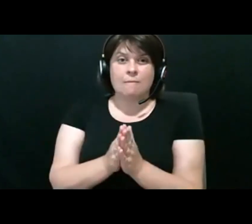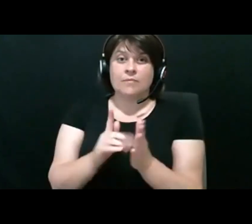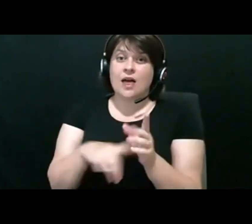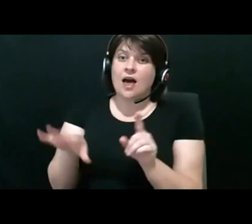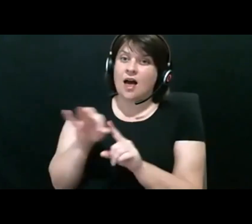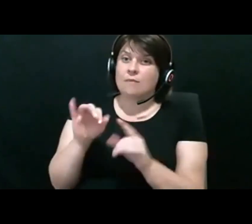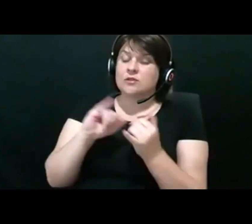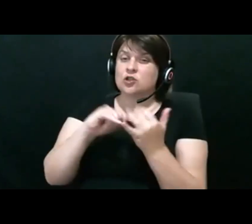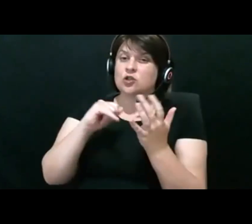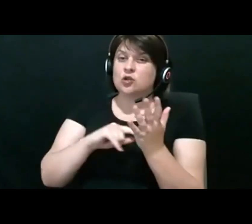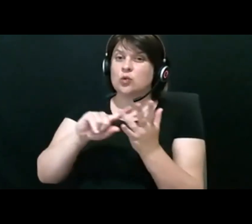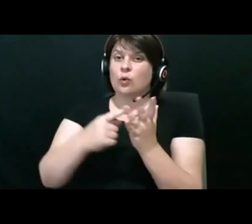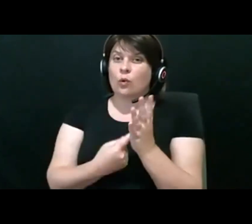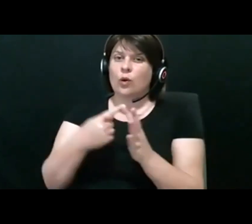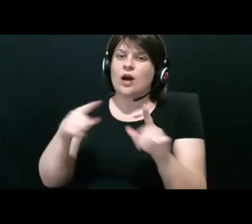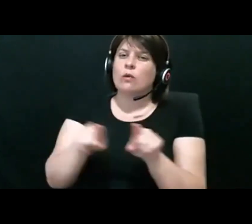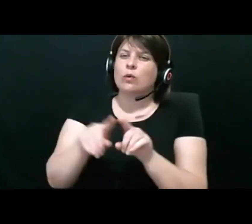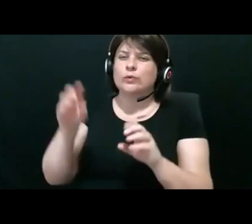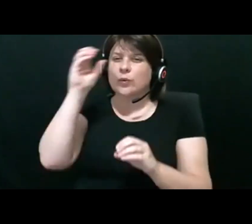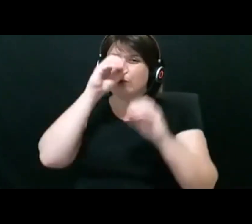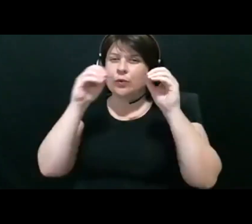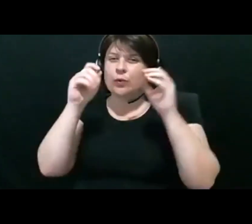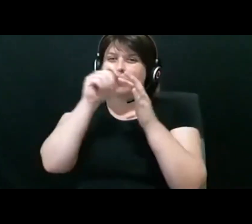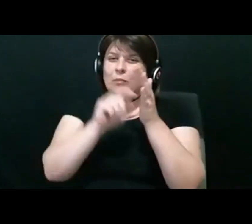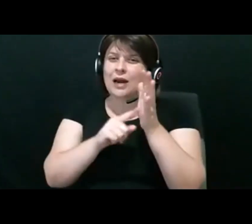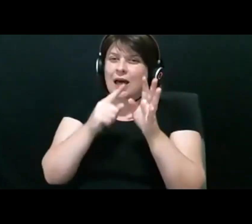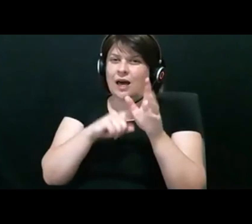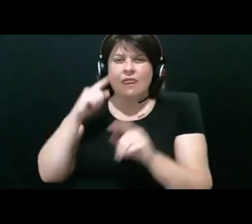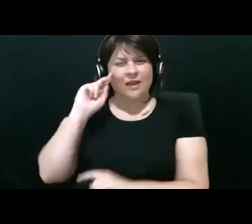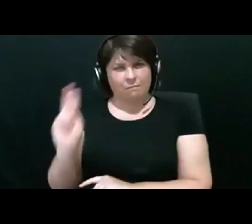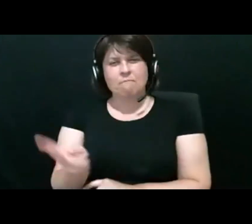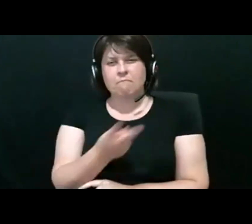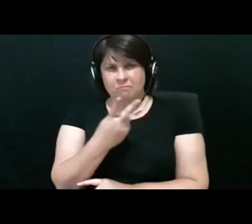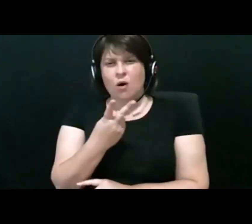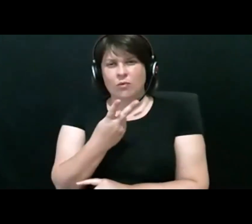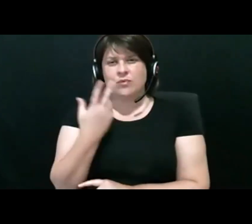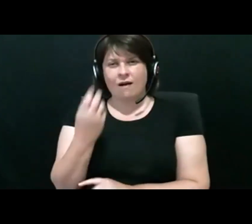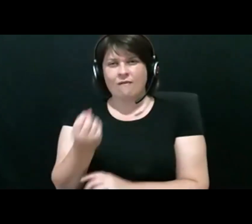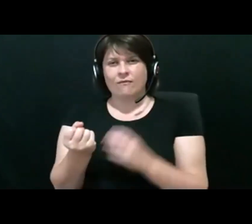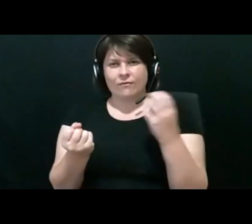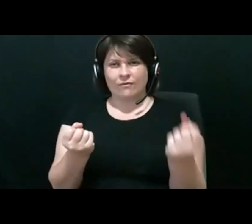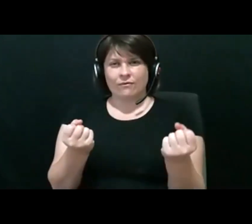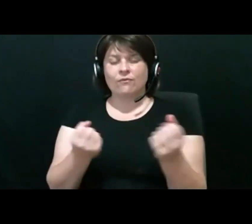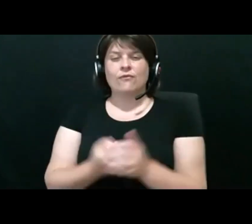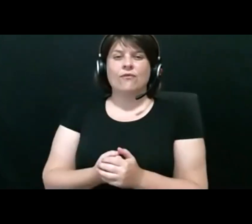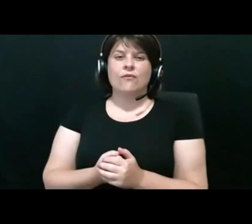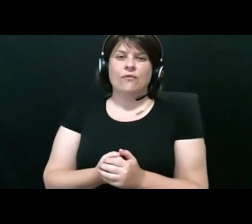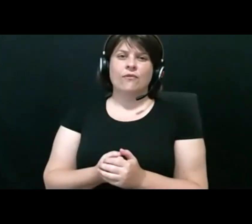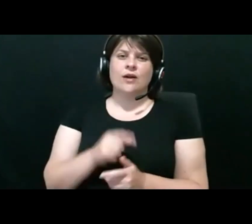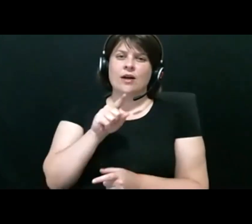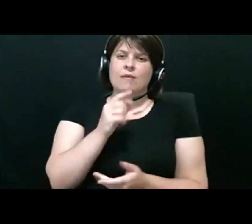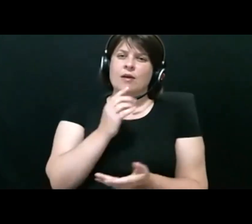Google play. I'm pretty sure it's both platforms. That really just provides you an avenue